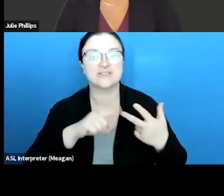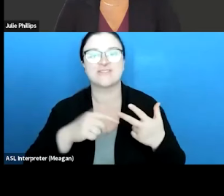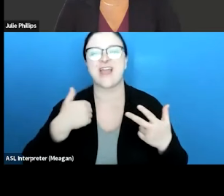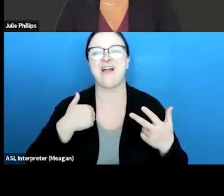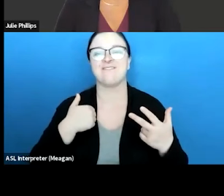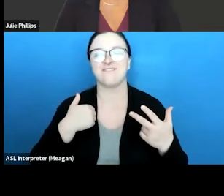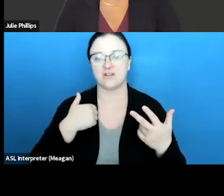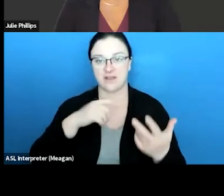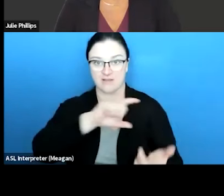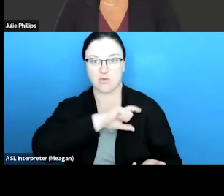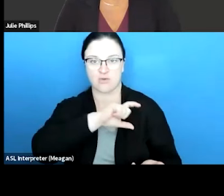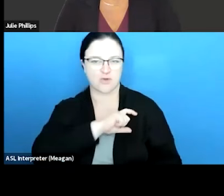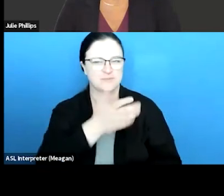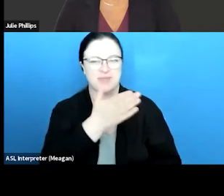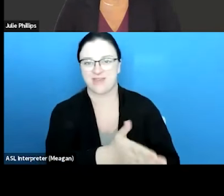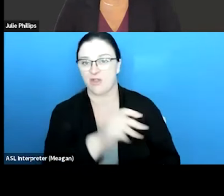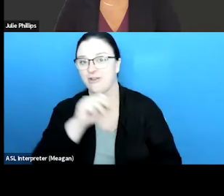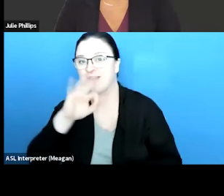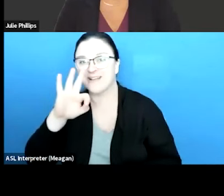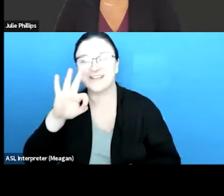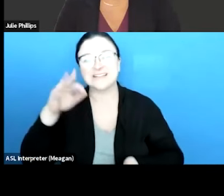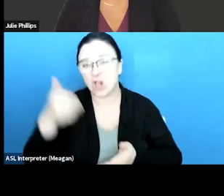if needed, for assistance.